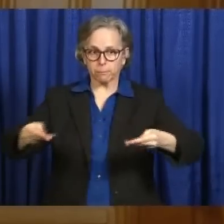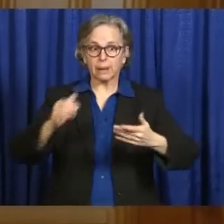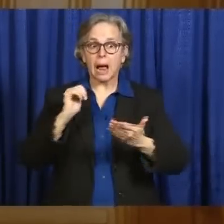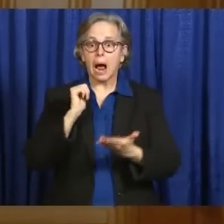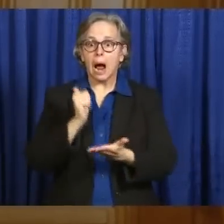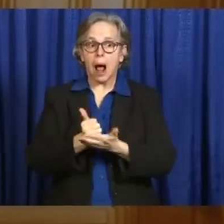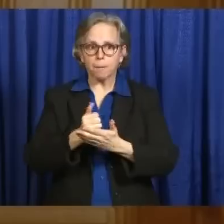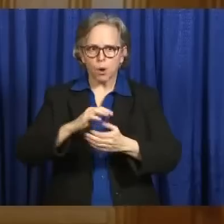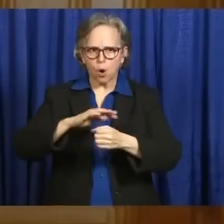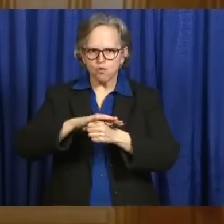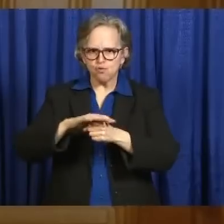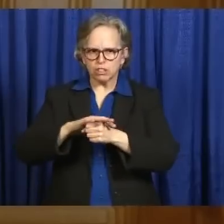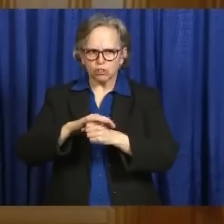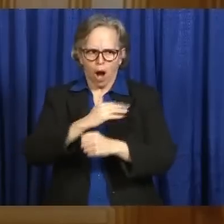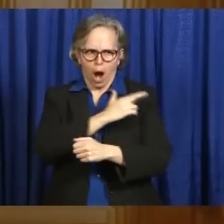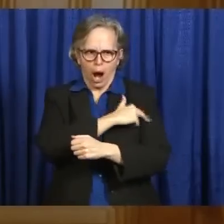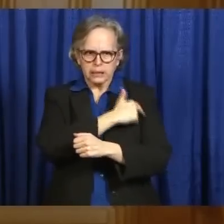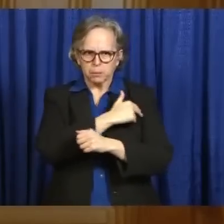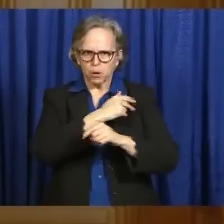HEALTHCARE PROVIDERS WHO ARE NO LONGER PERFORMING ELECTIVE